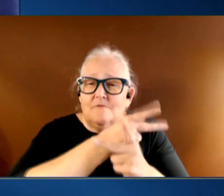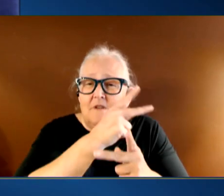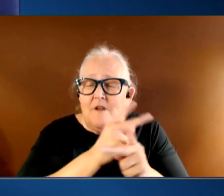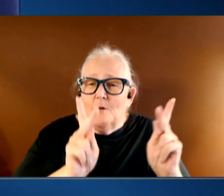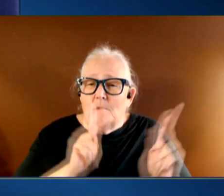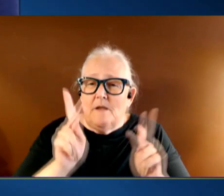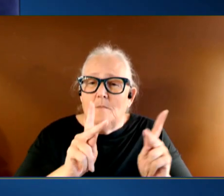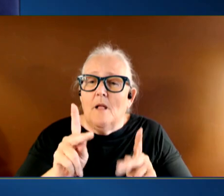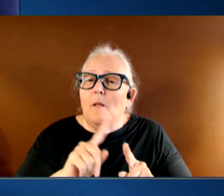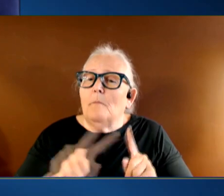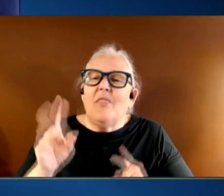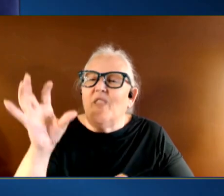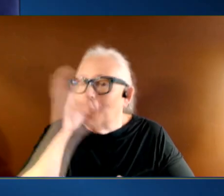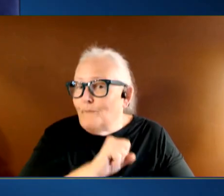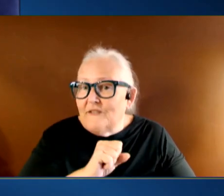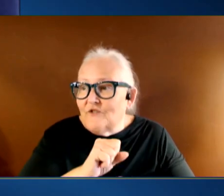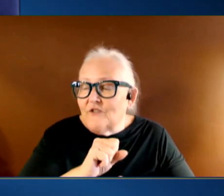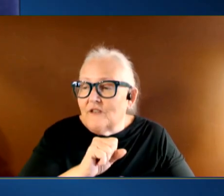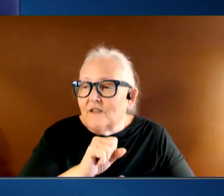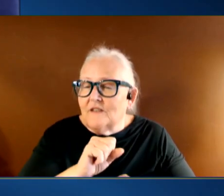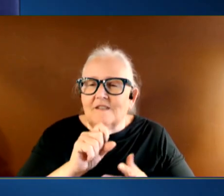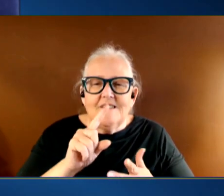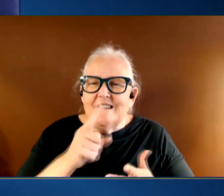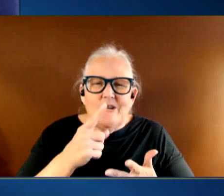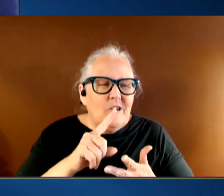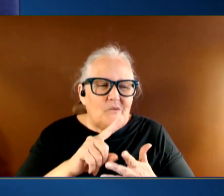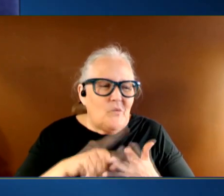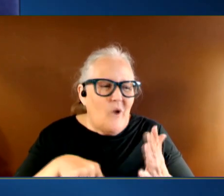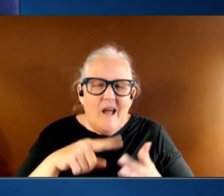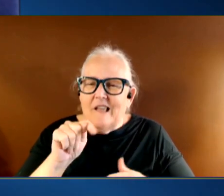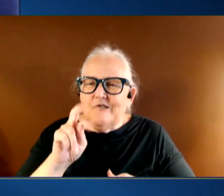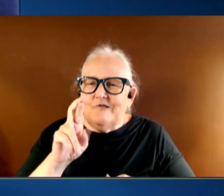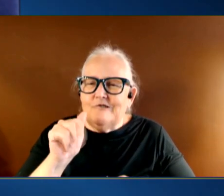is exactly what Tristan here explained. That drive all the way to Philadelphia. But what's